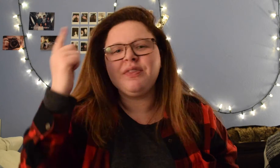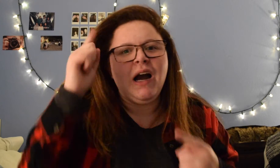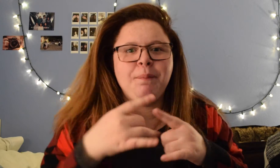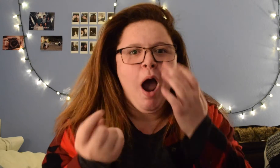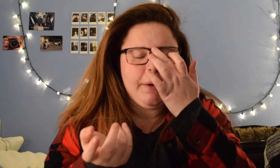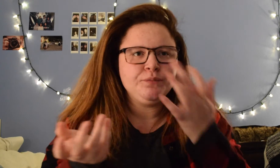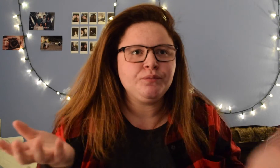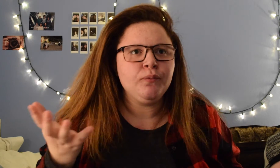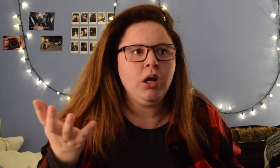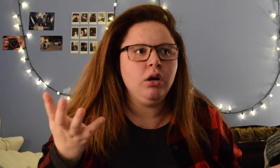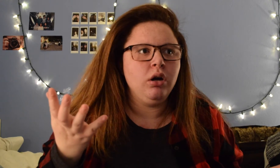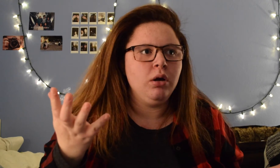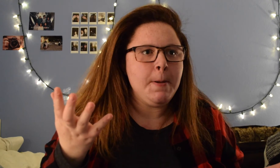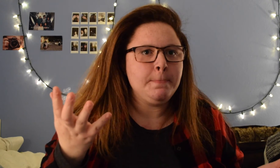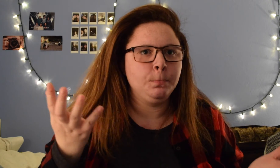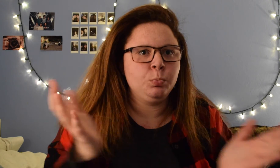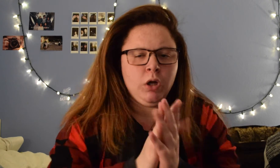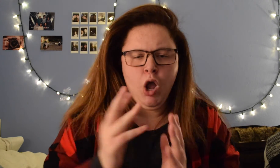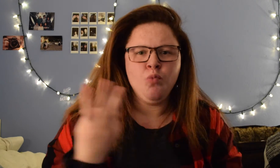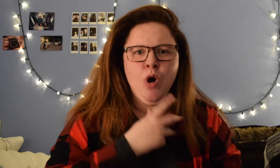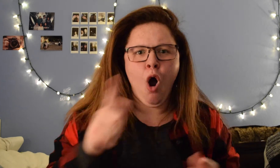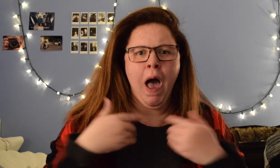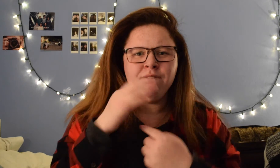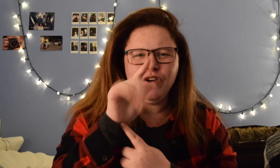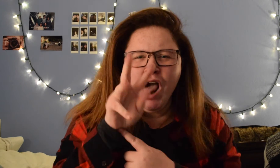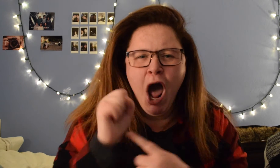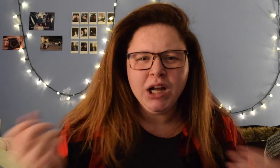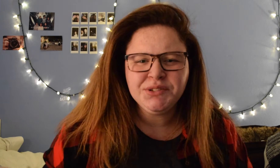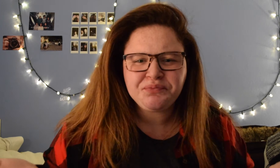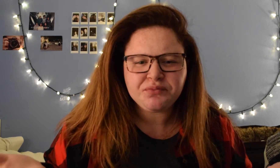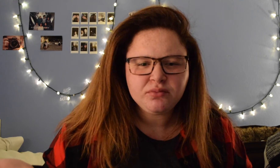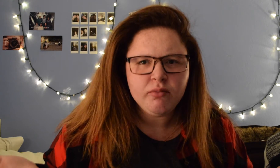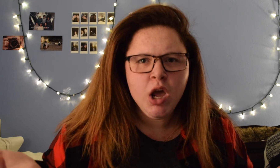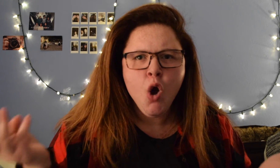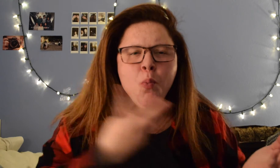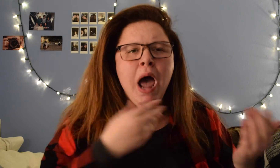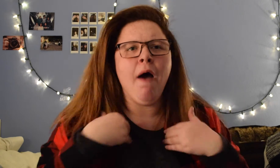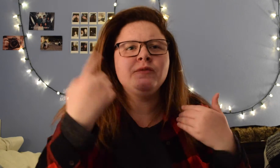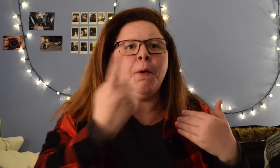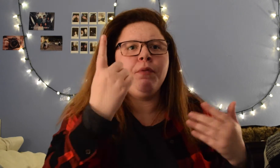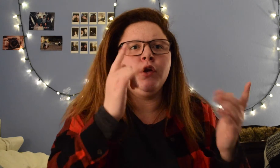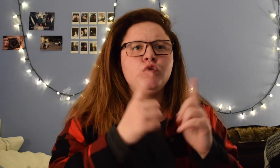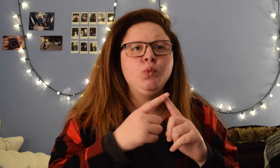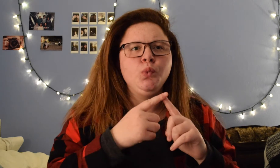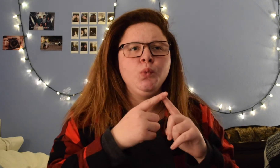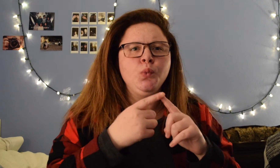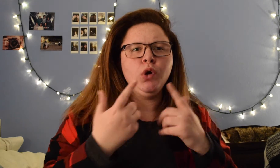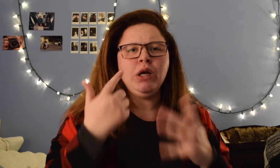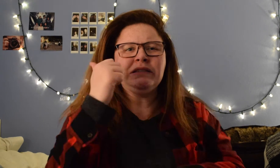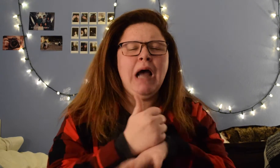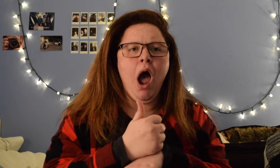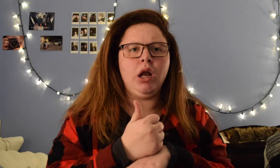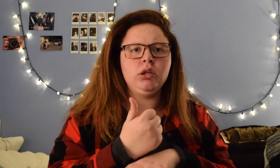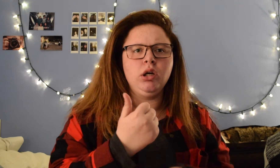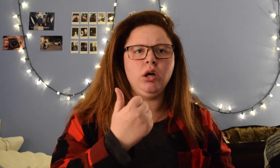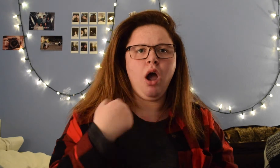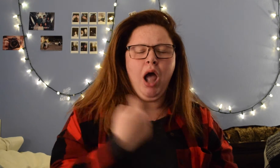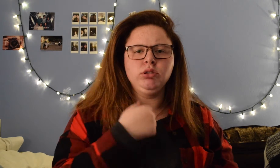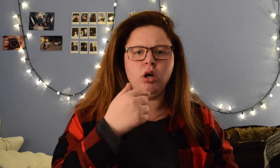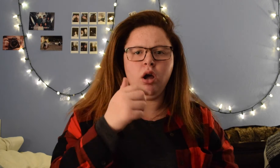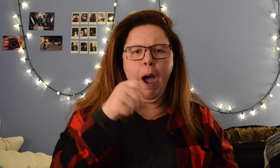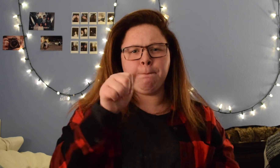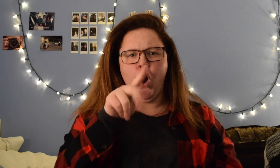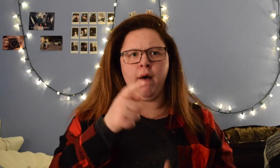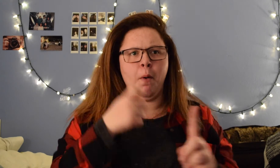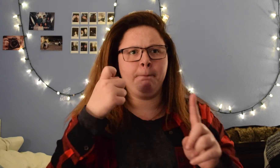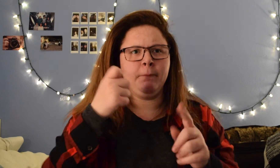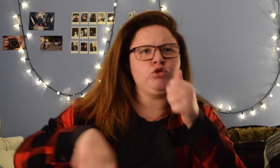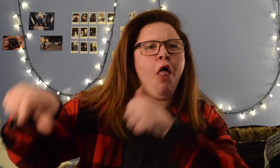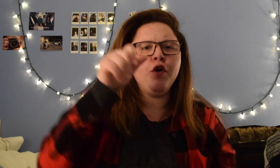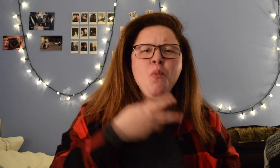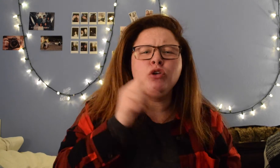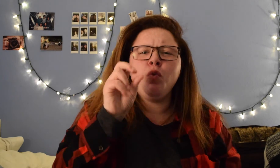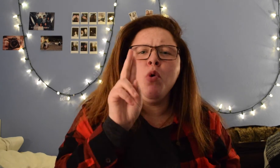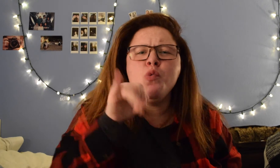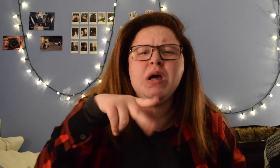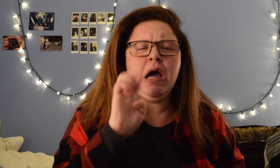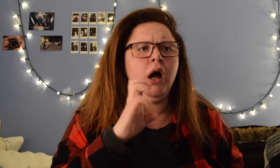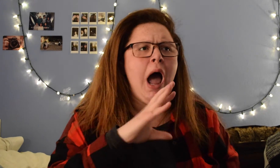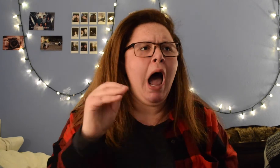Think about it, we all have flaws. We have something to set us all apart from each other. We're so unique